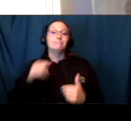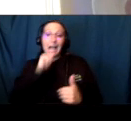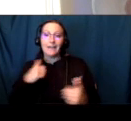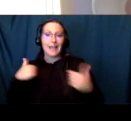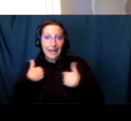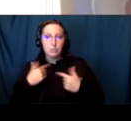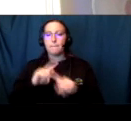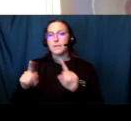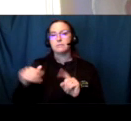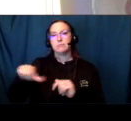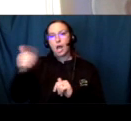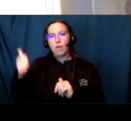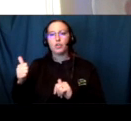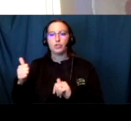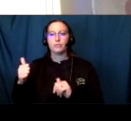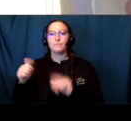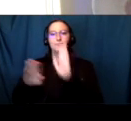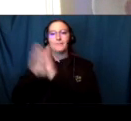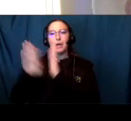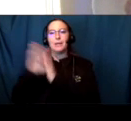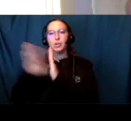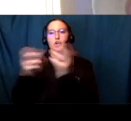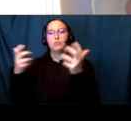also contain those developmentally appropriate sounds. So